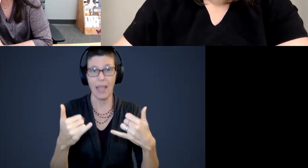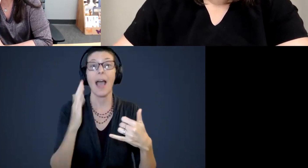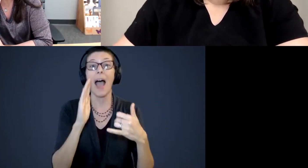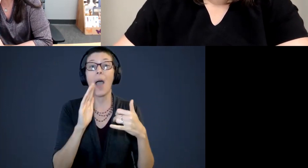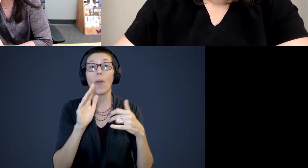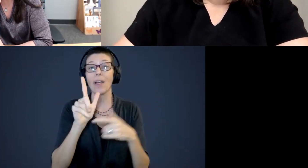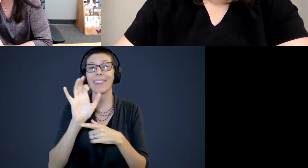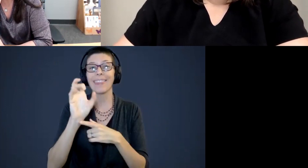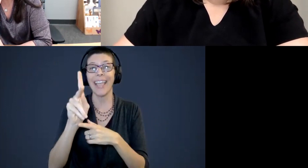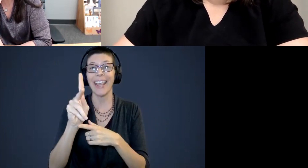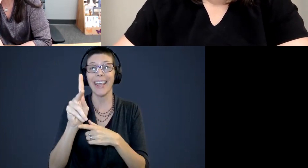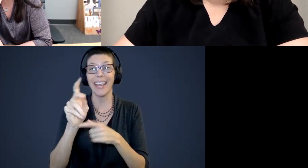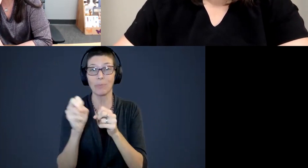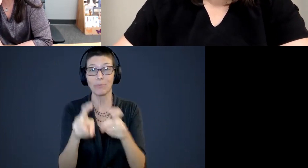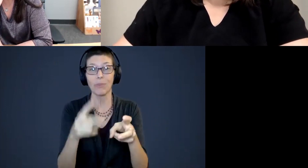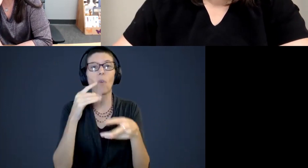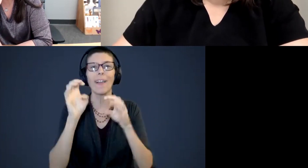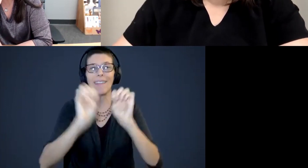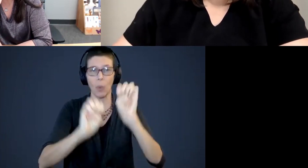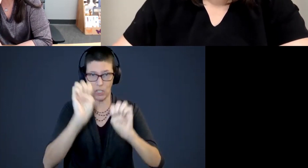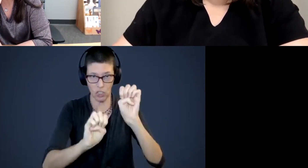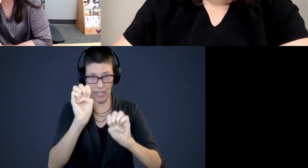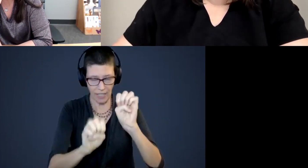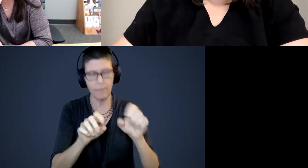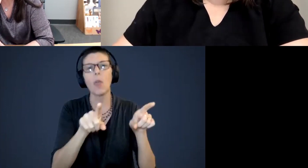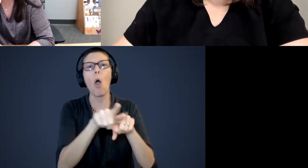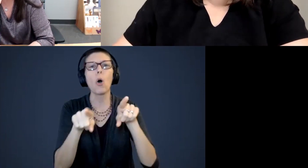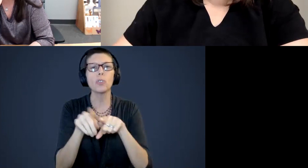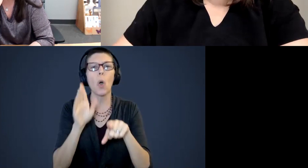in the description box. I'm also going to share my screen just for a second